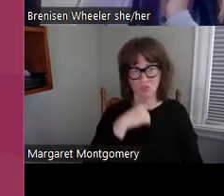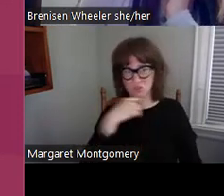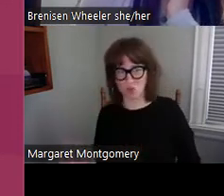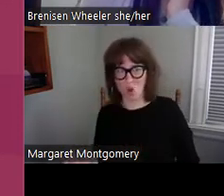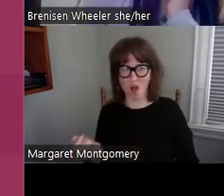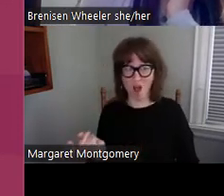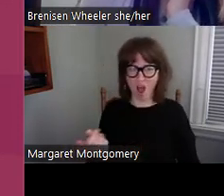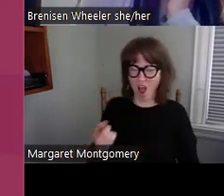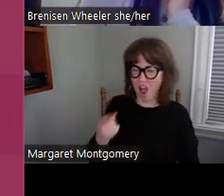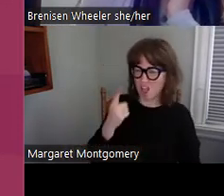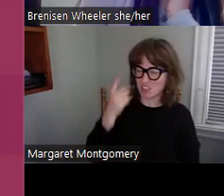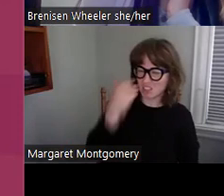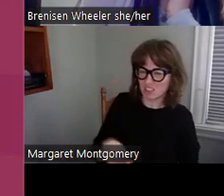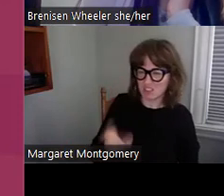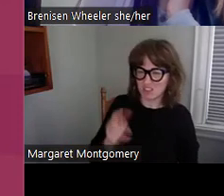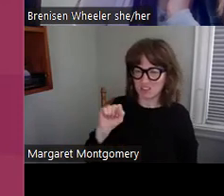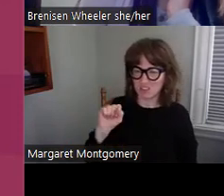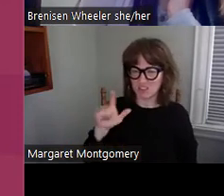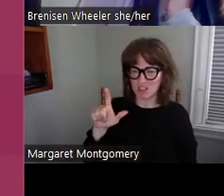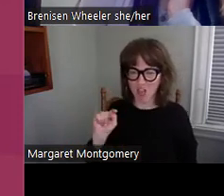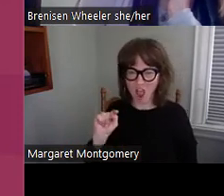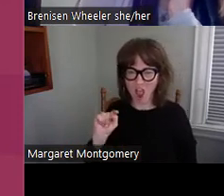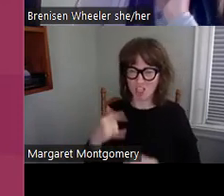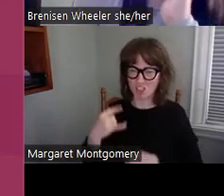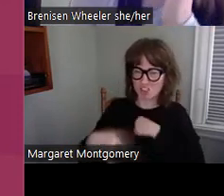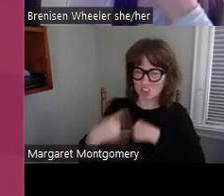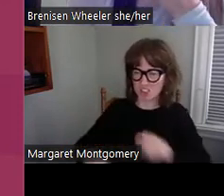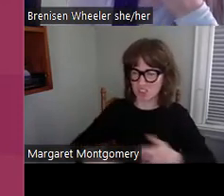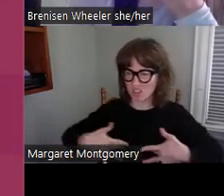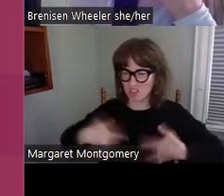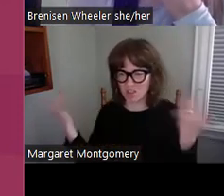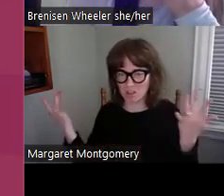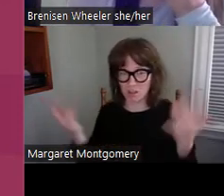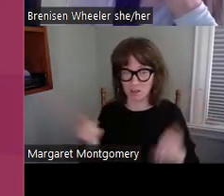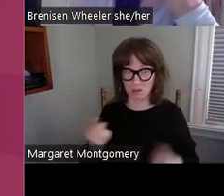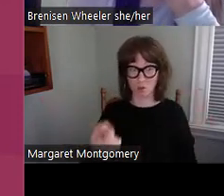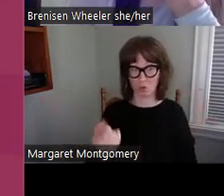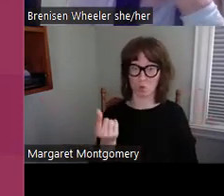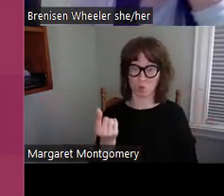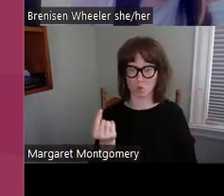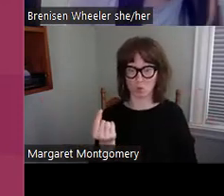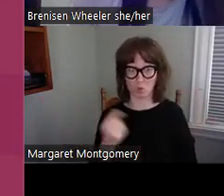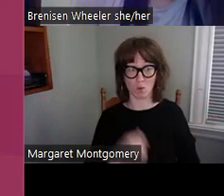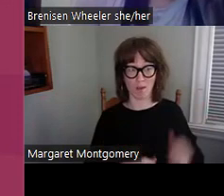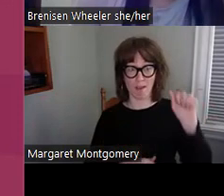help that they would do something that malesia? 13:14:19 Or would you leave it alone if you didn't say anything to It's not your place to get involved.